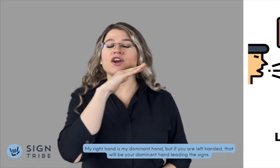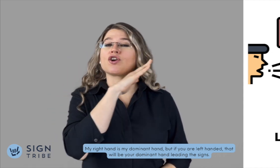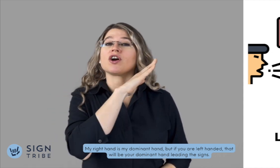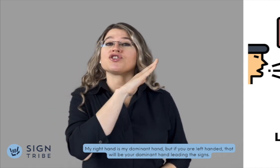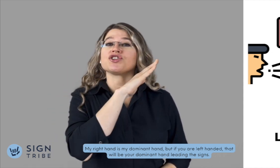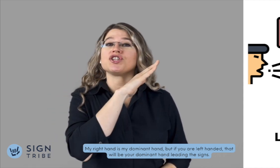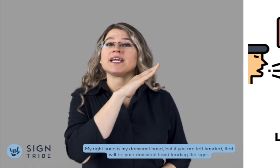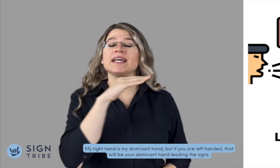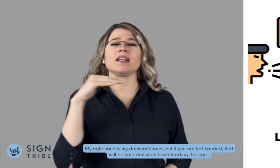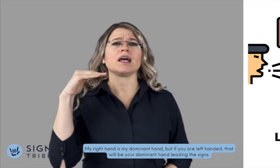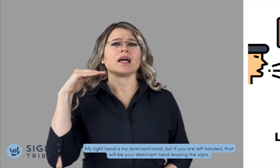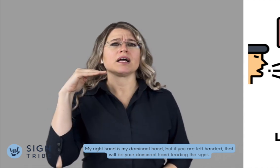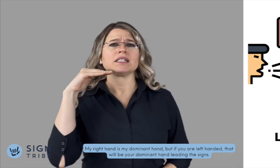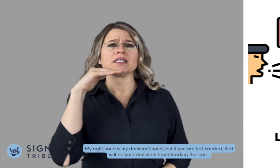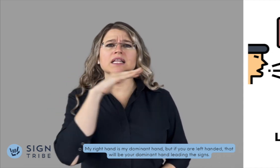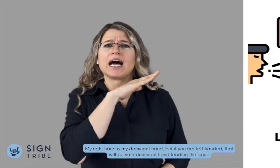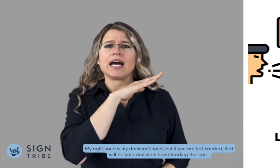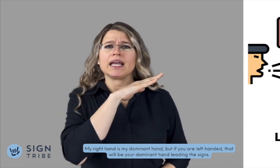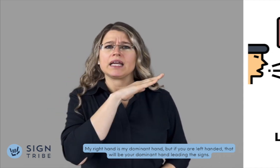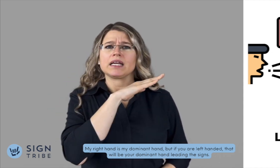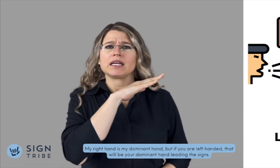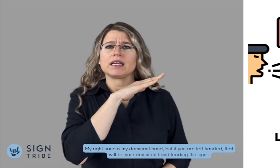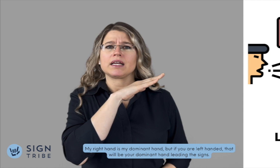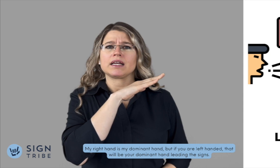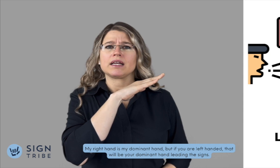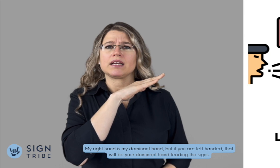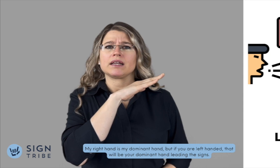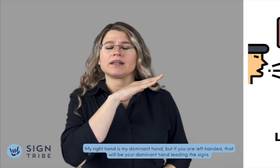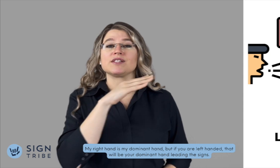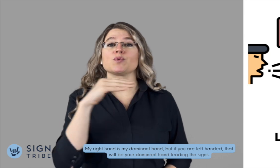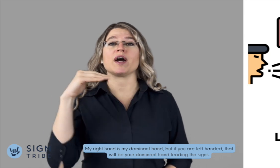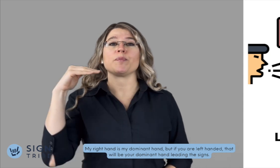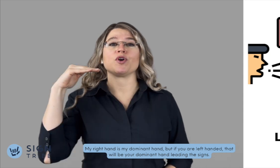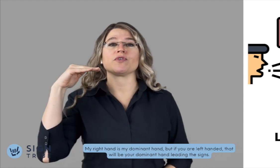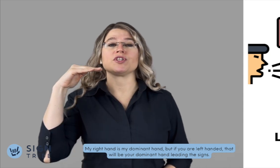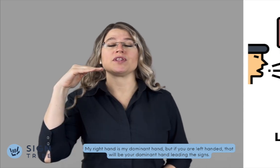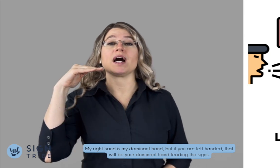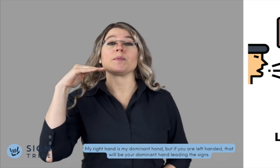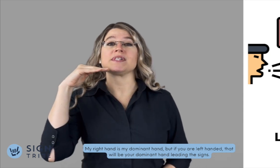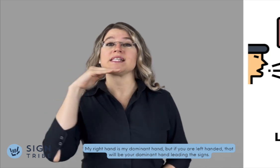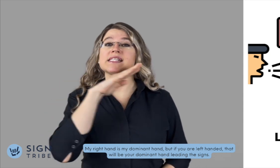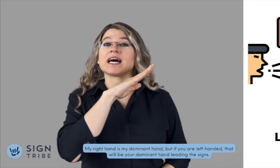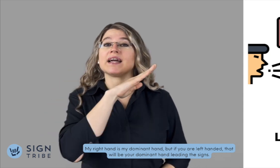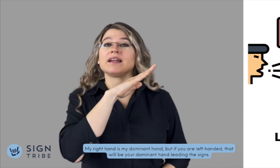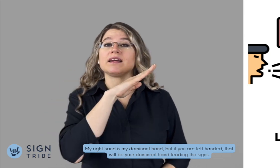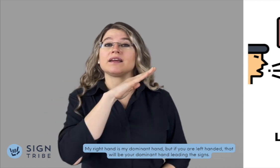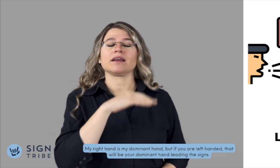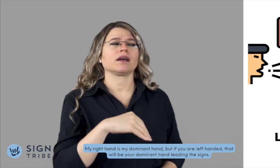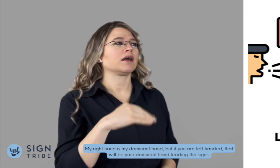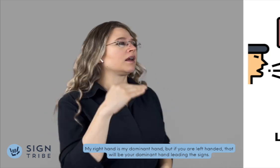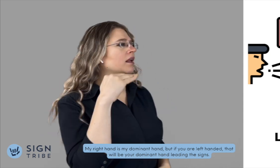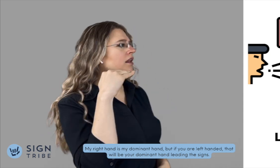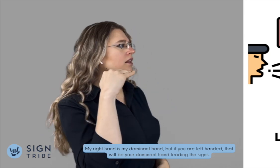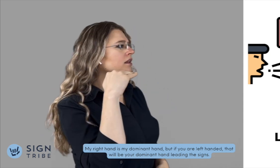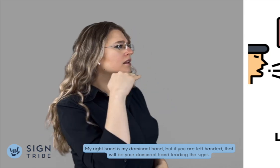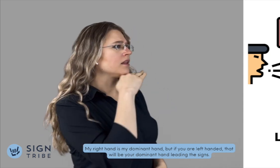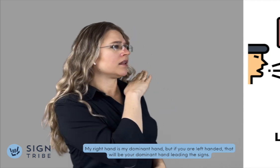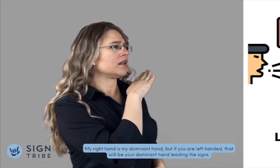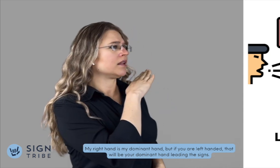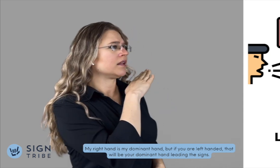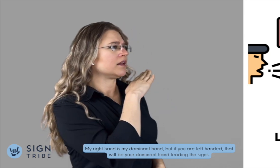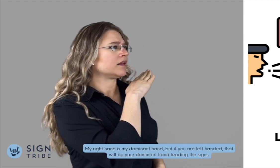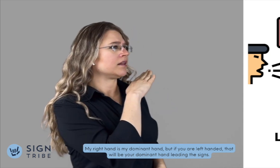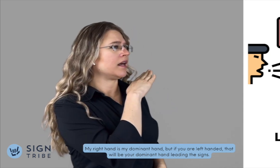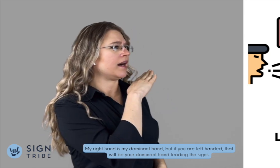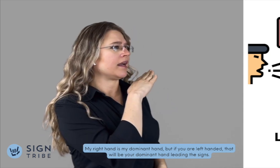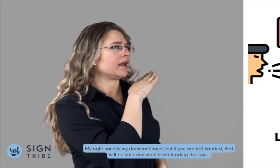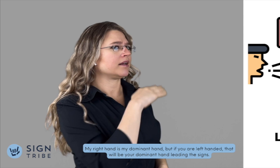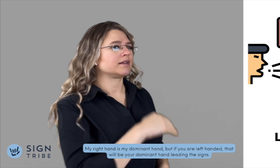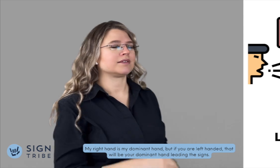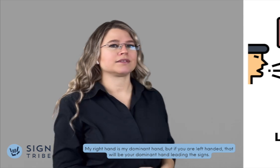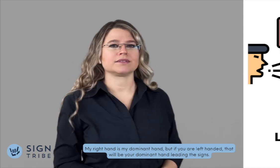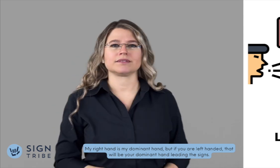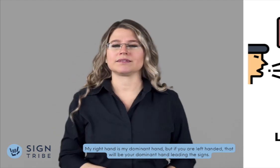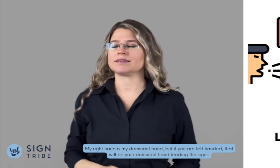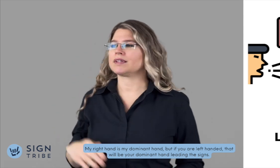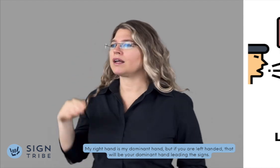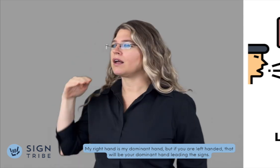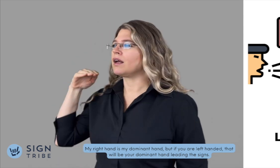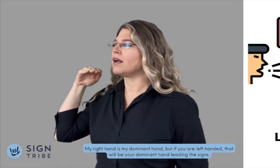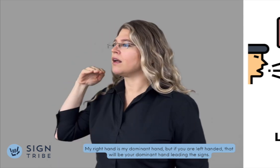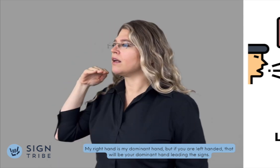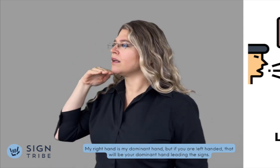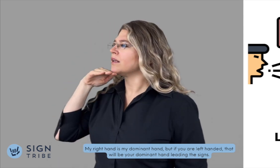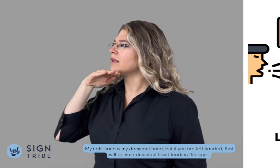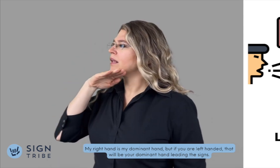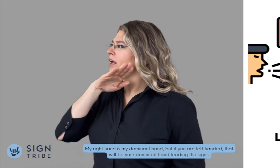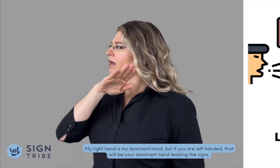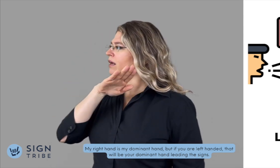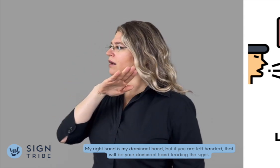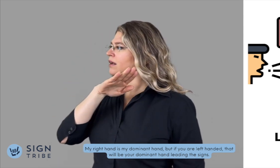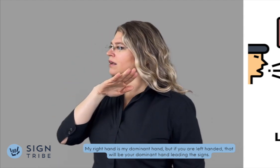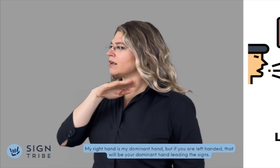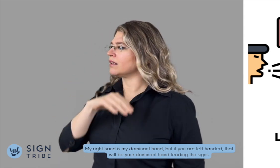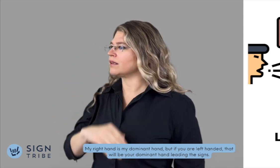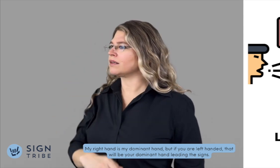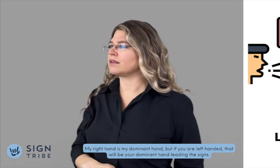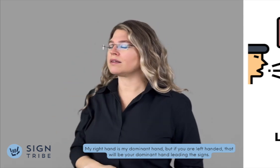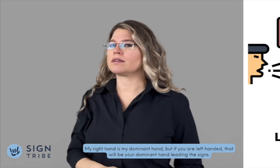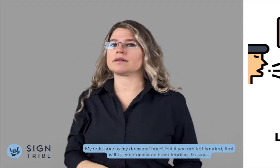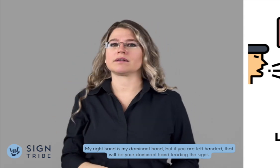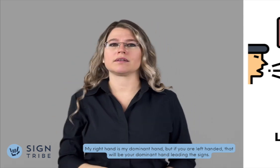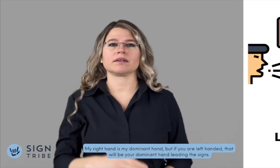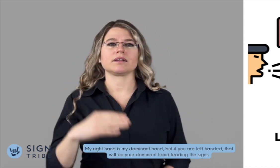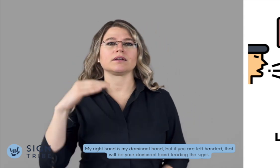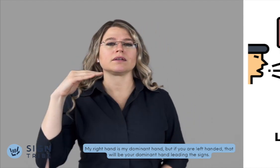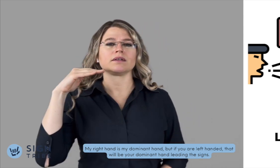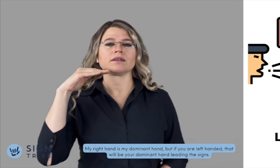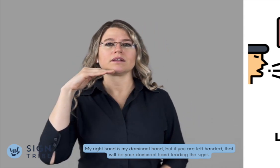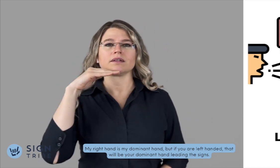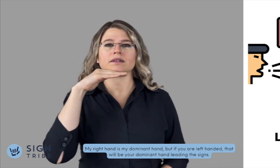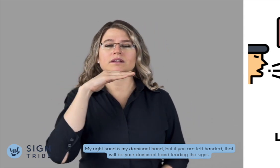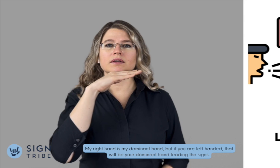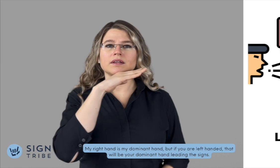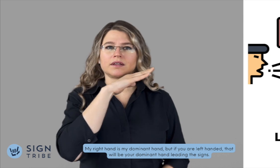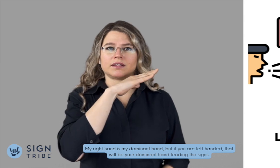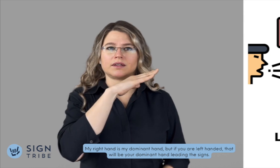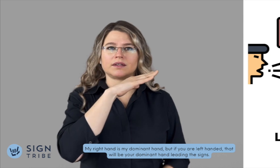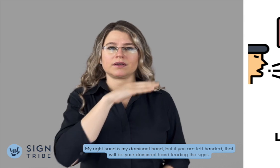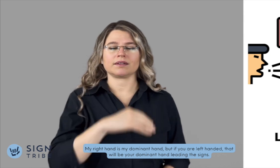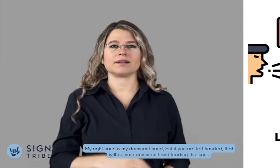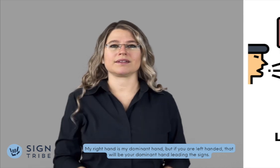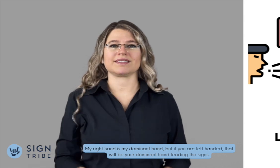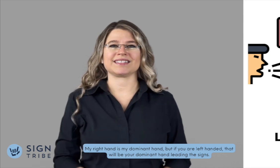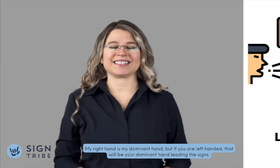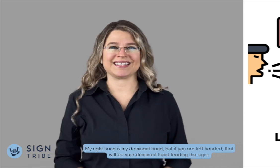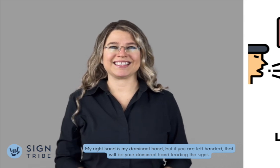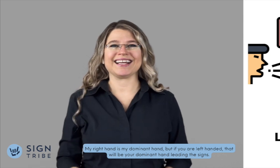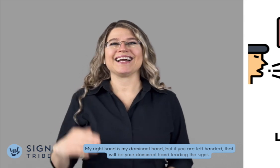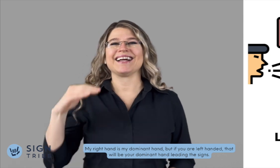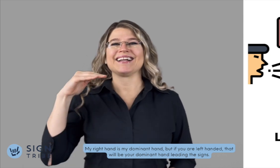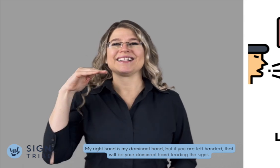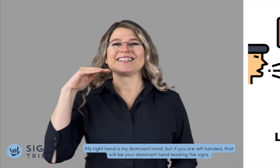across your chin. Lie and swipe over to the opposite side. Lie.